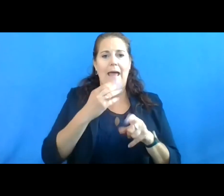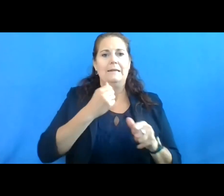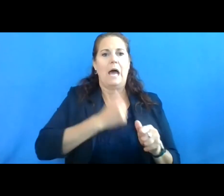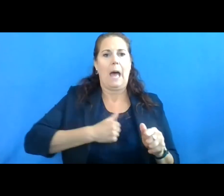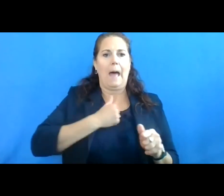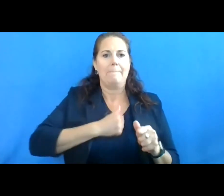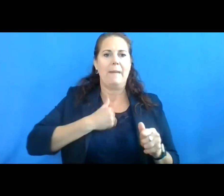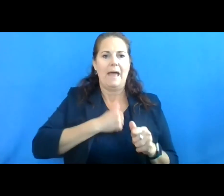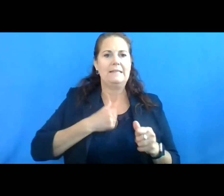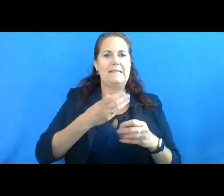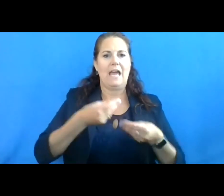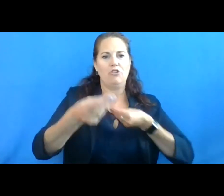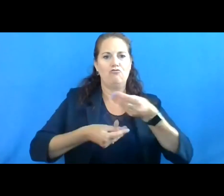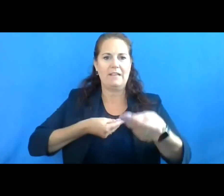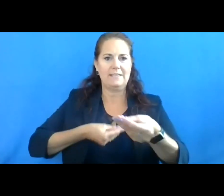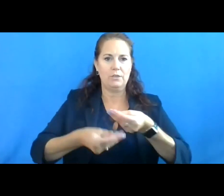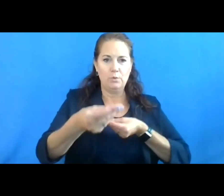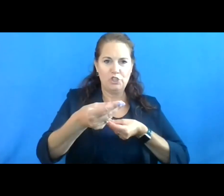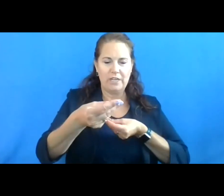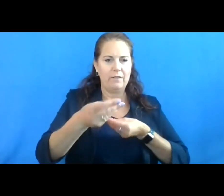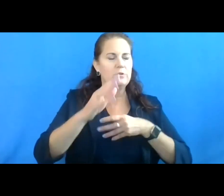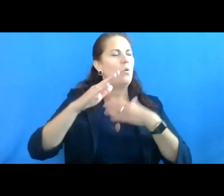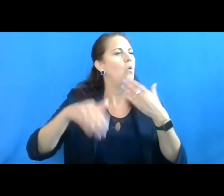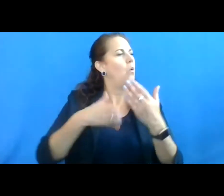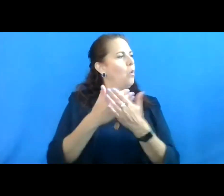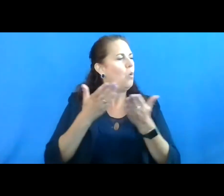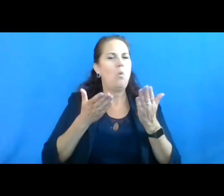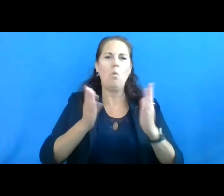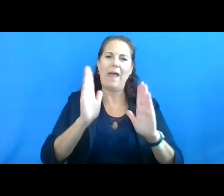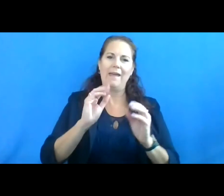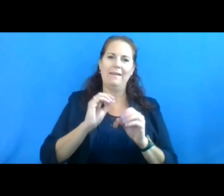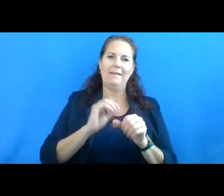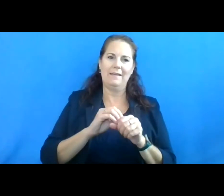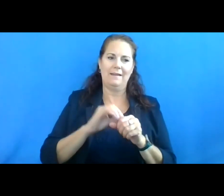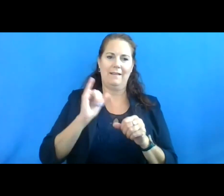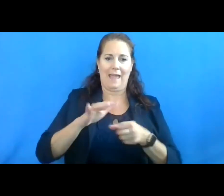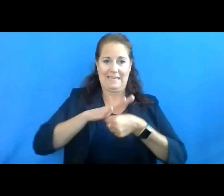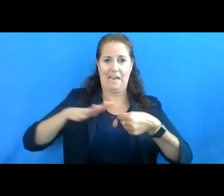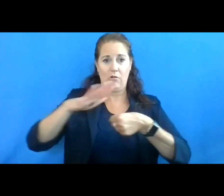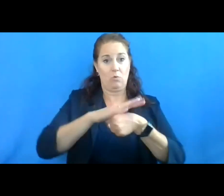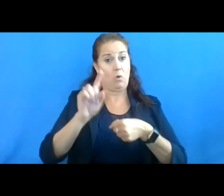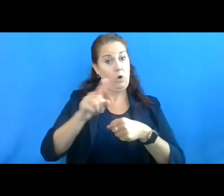and restitution, there's a whole way on the territory where you live that the First Peoples